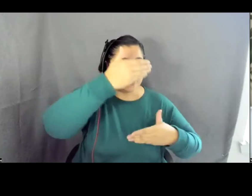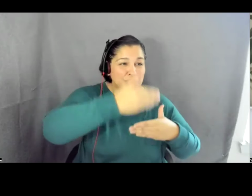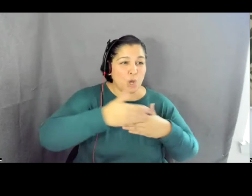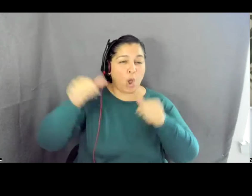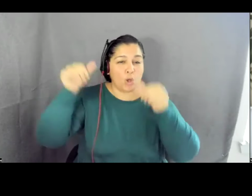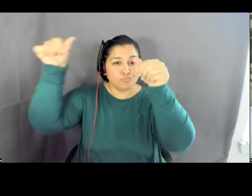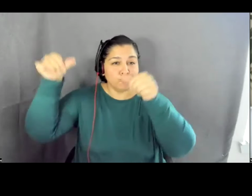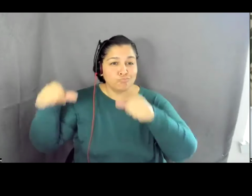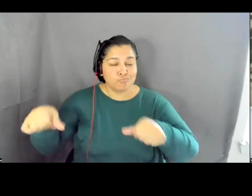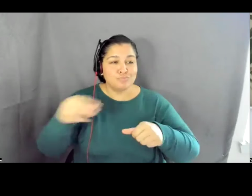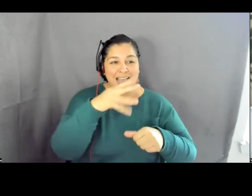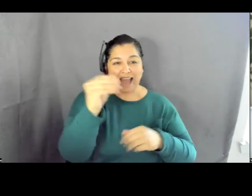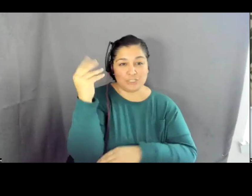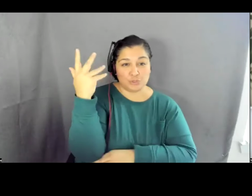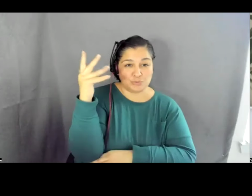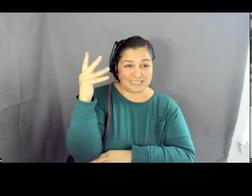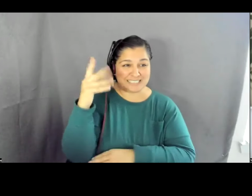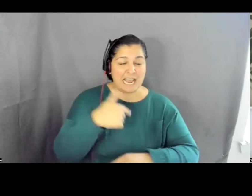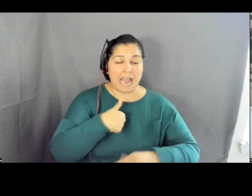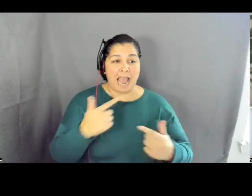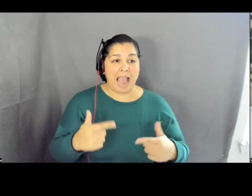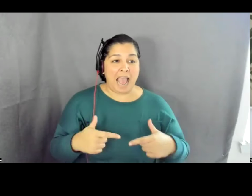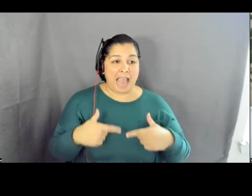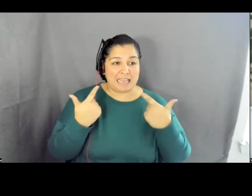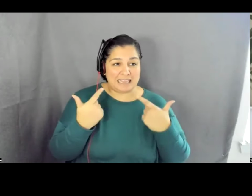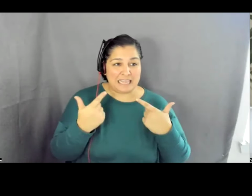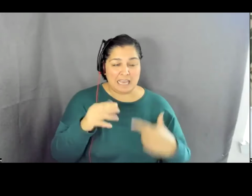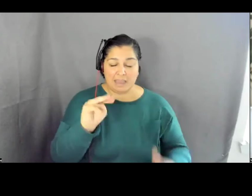I live on Lenape, Canarsie, and Munsee land